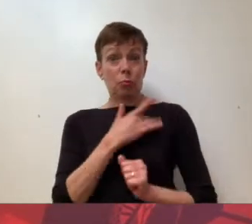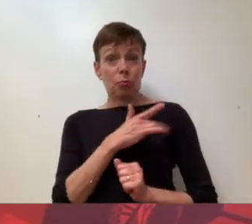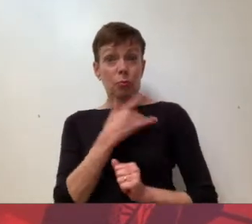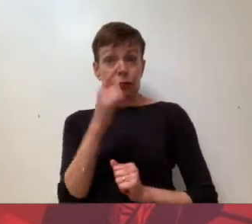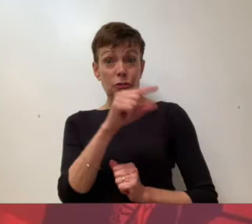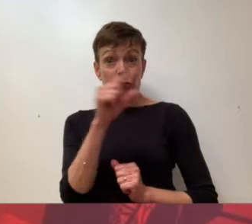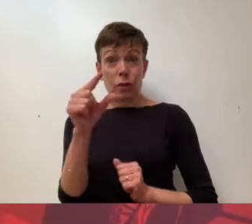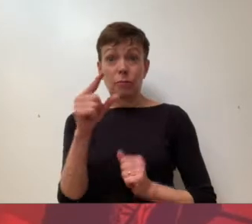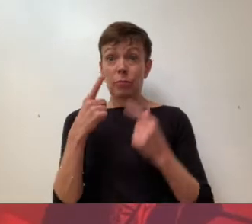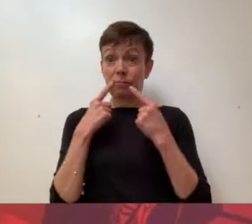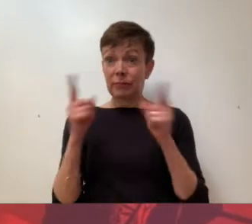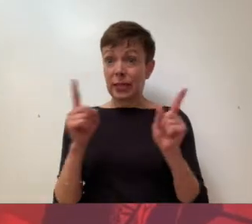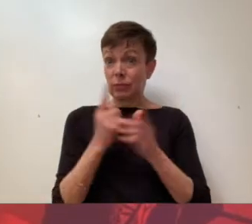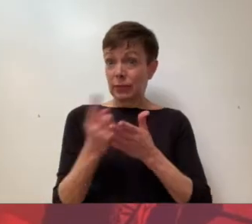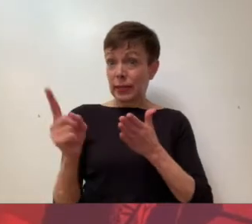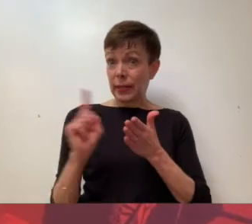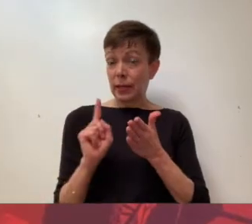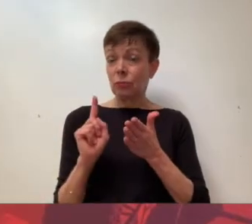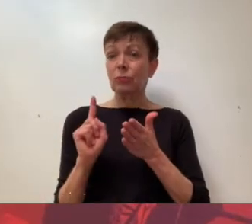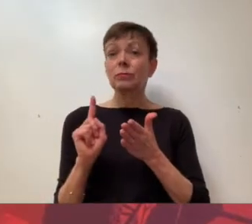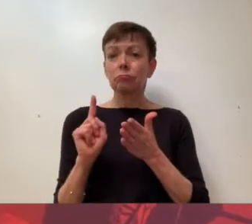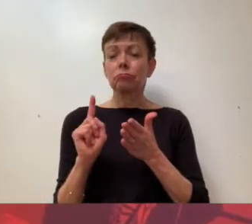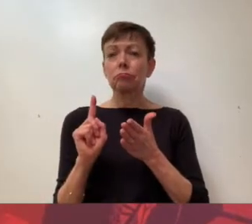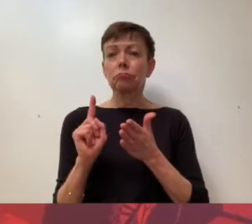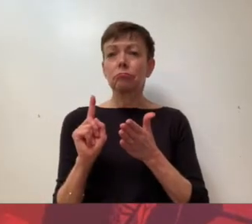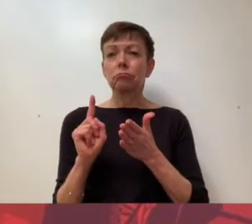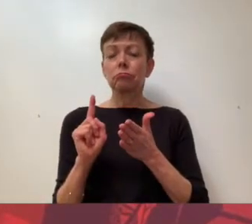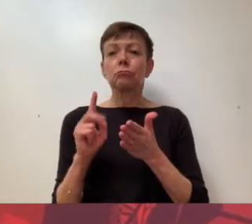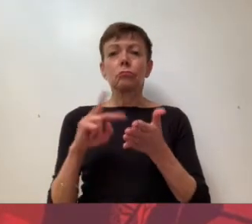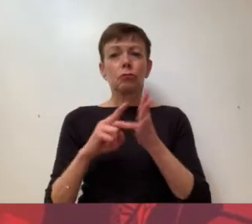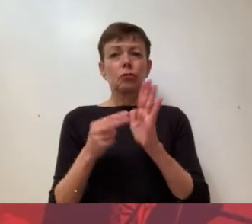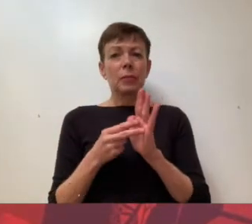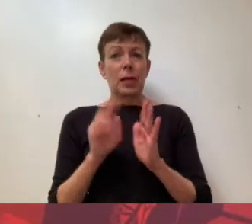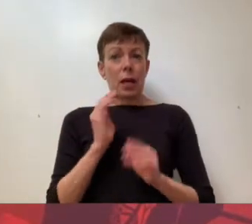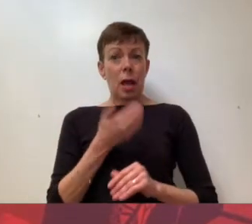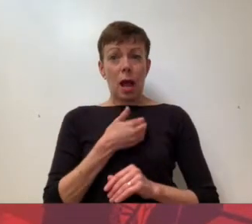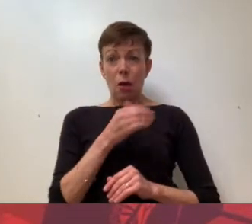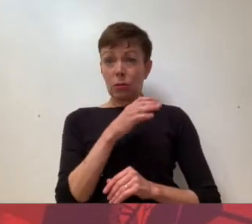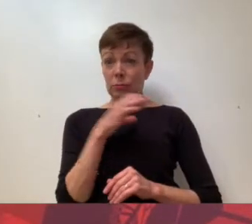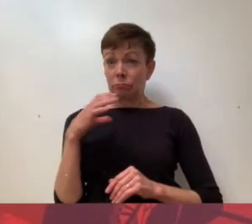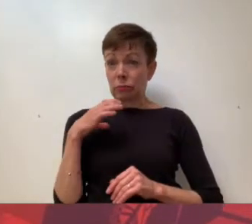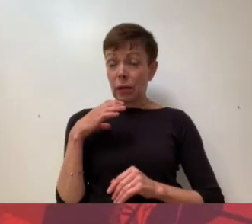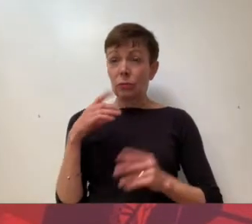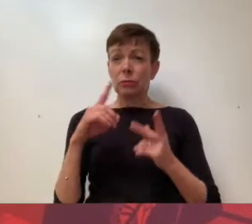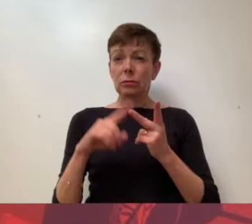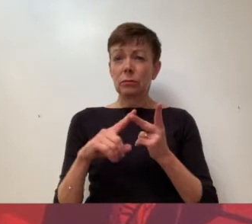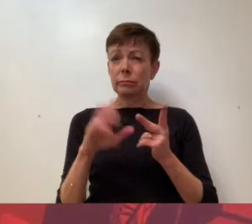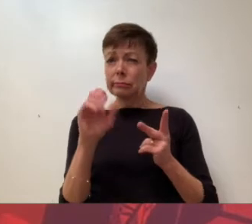On the heels of the provincial announcement, as I committed to you last week, The City of Red Deer has been reviewing, over the past few days, the three-phased provincial plan,